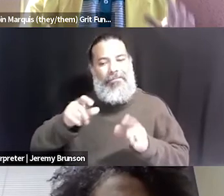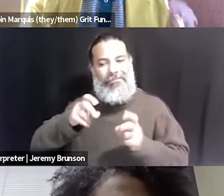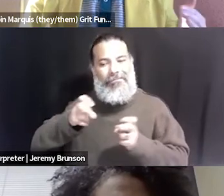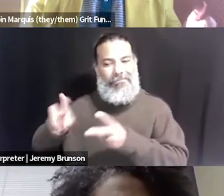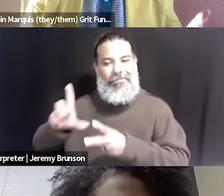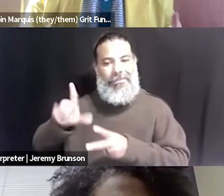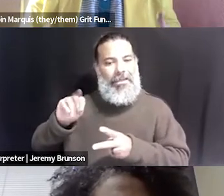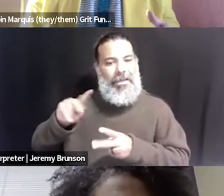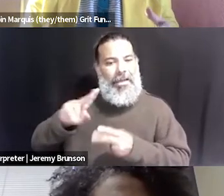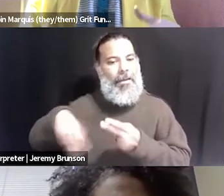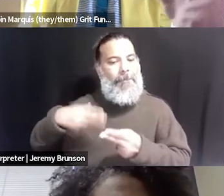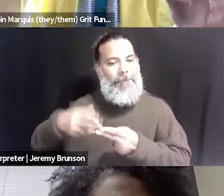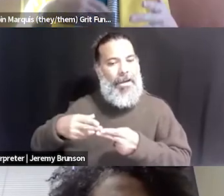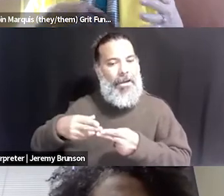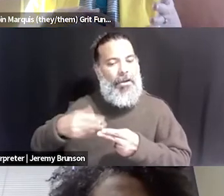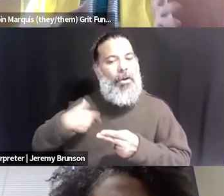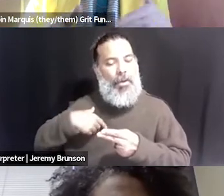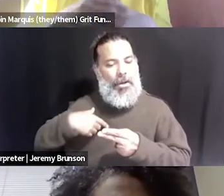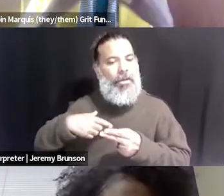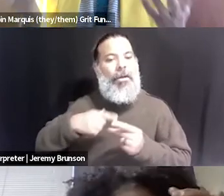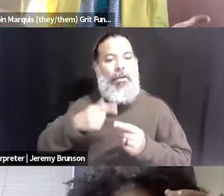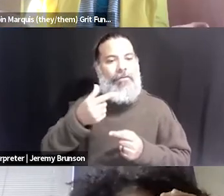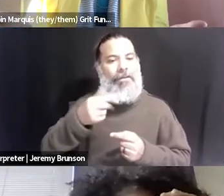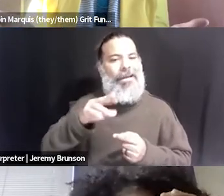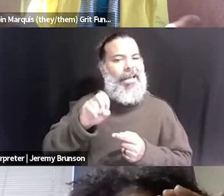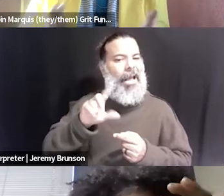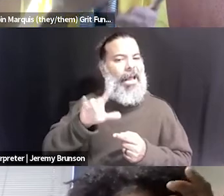We have the Grit Fund value.